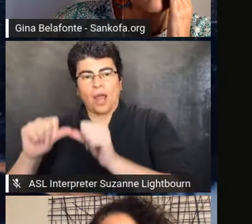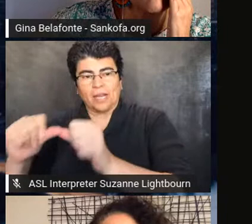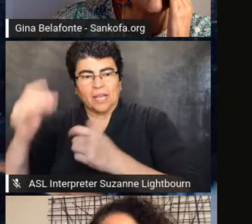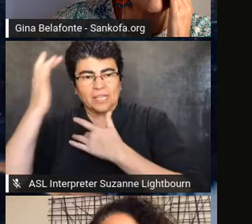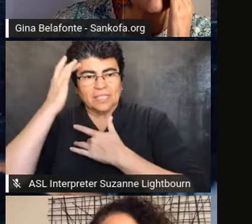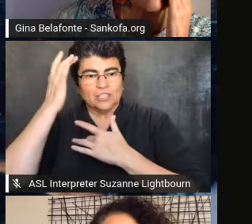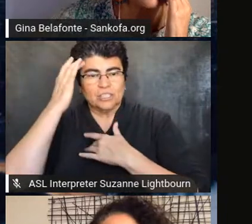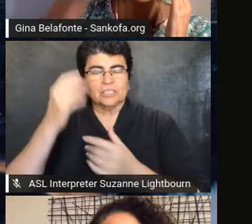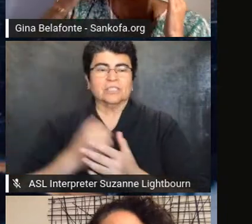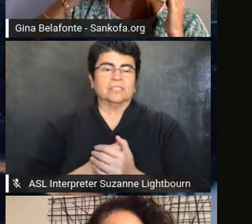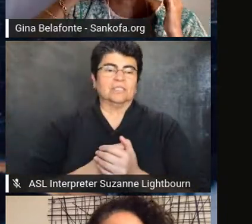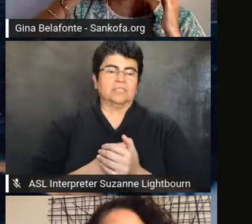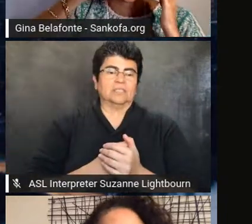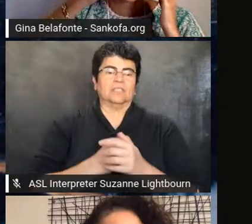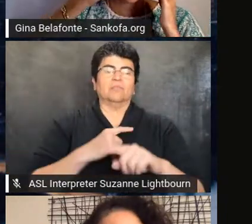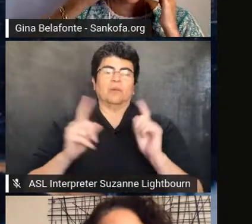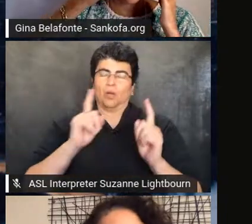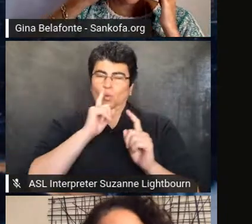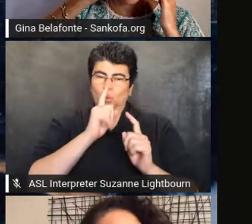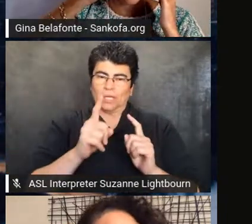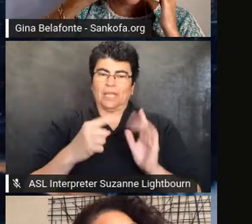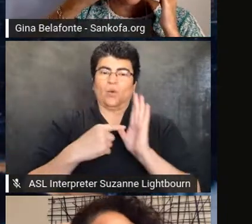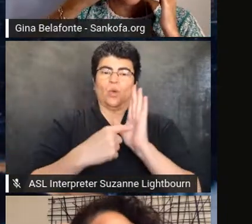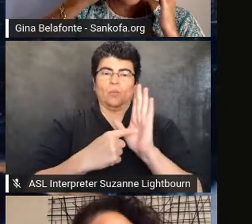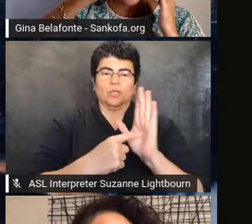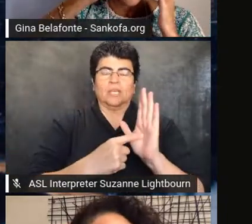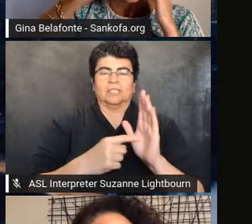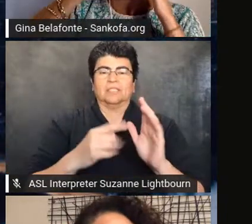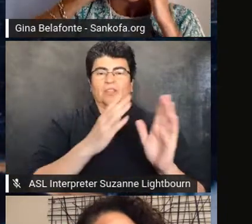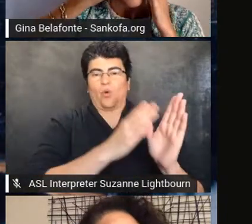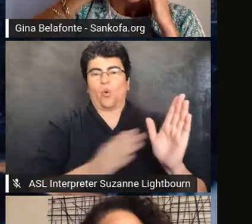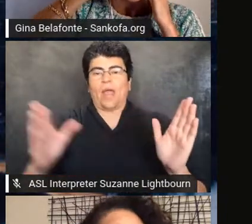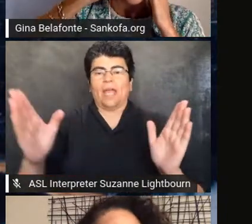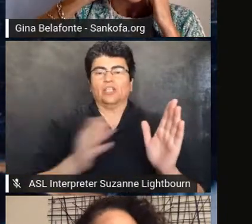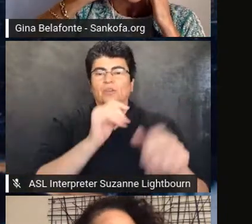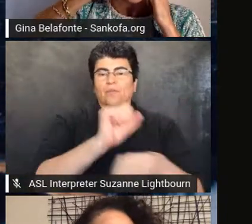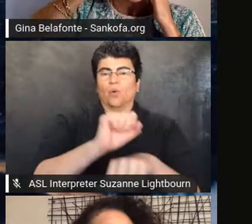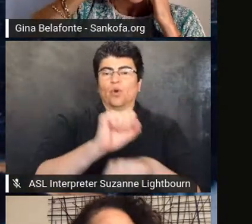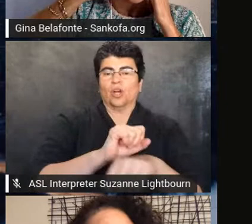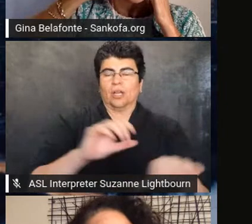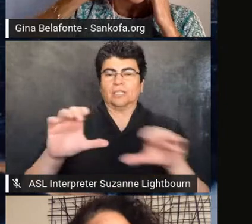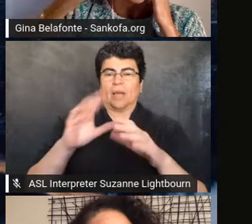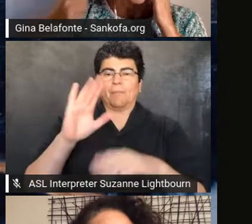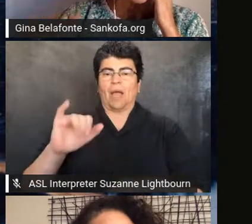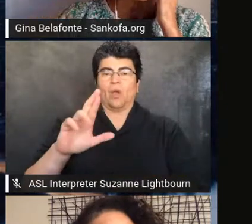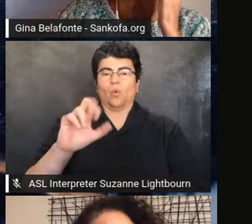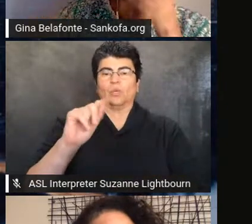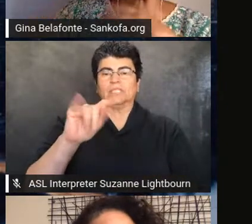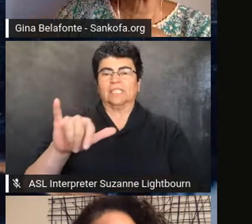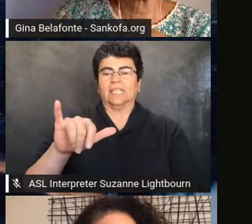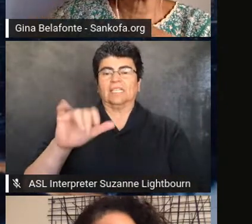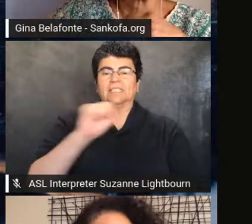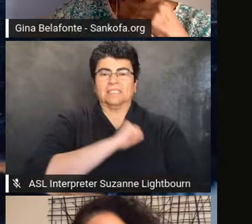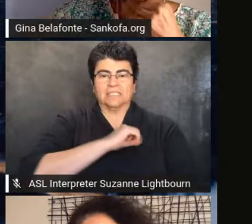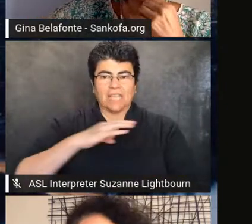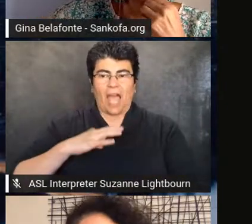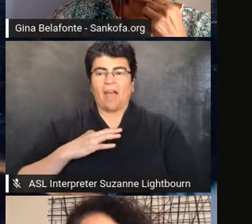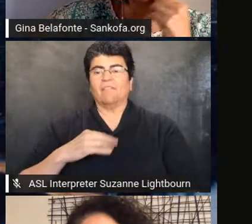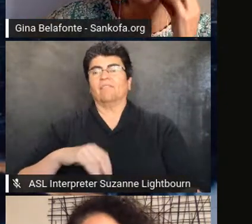but it really represents the range of the work done by RISD staff, alumni, students and faculty.